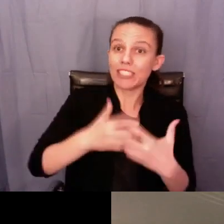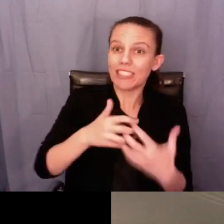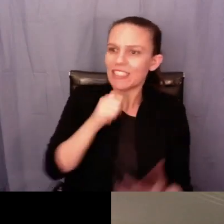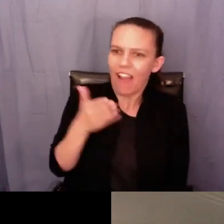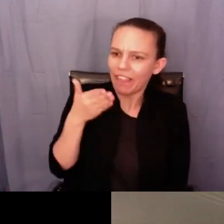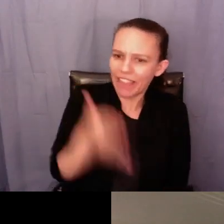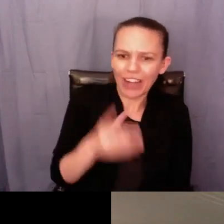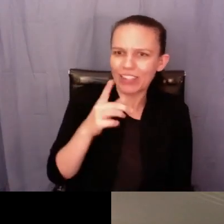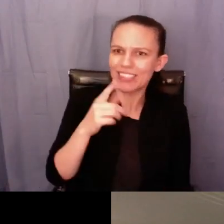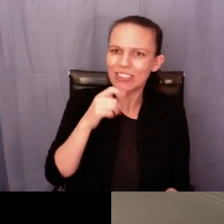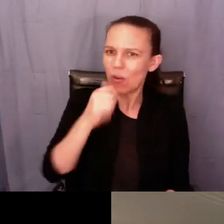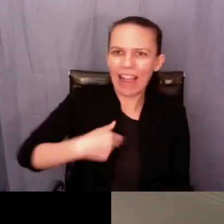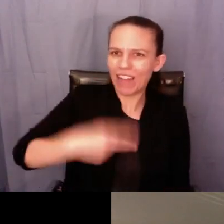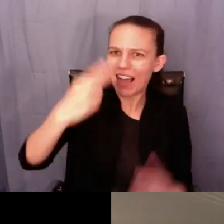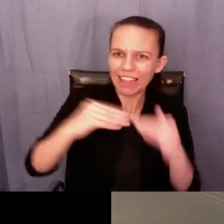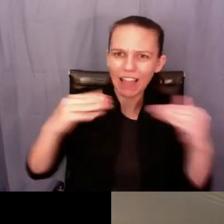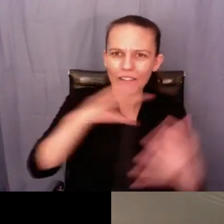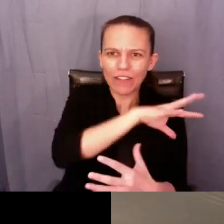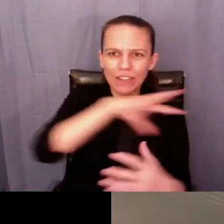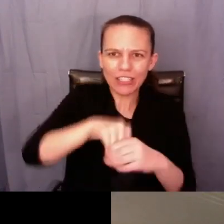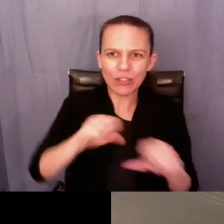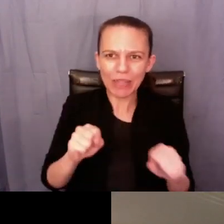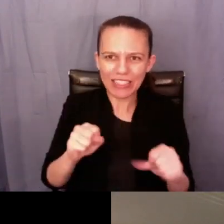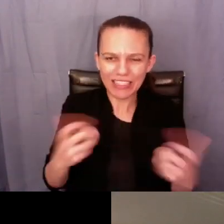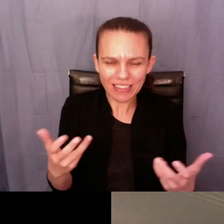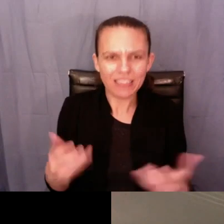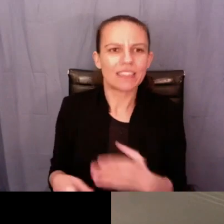Well, right and if I say that to my colleague at work, well, we don't